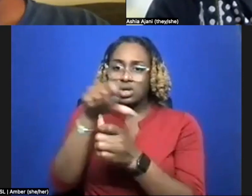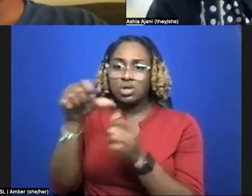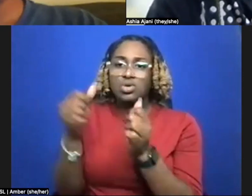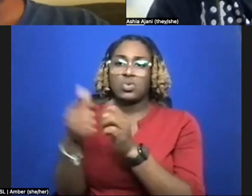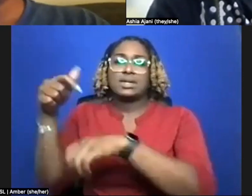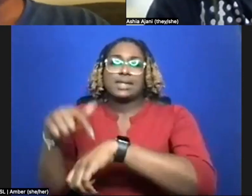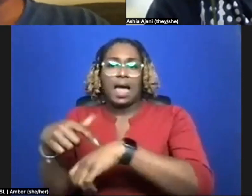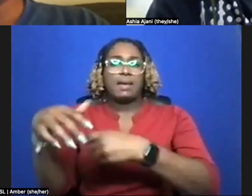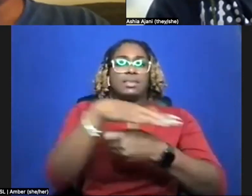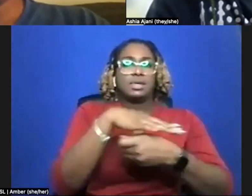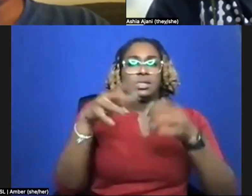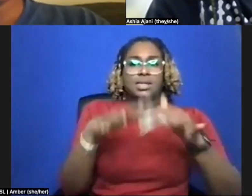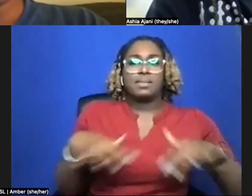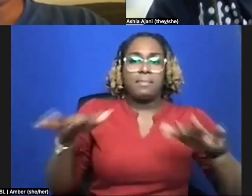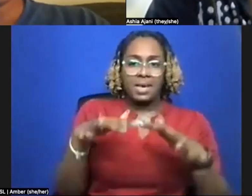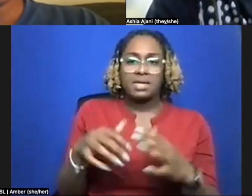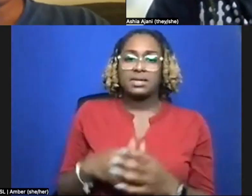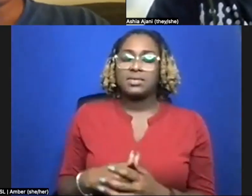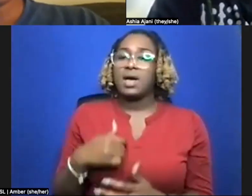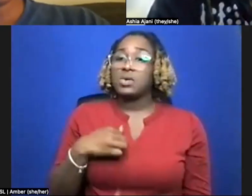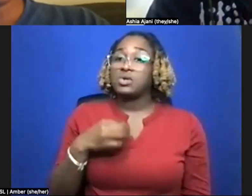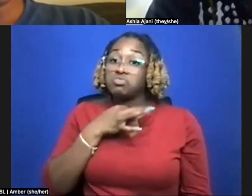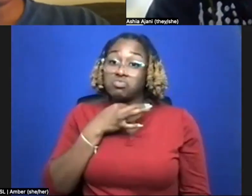And so I was wondering if you could speak about this process